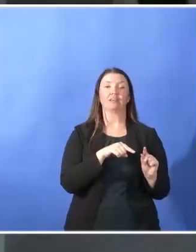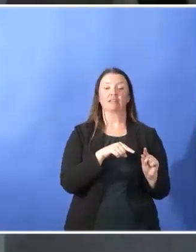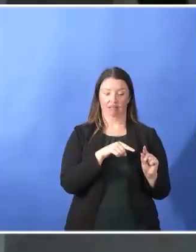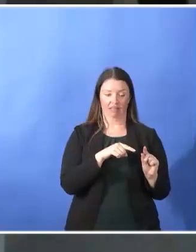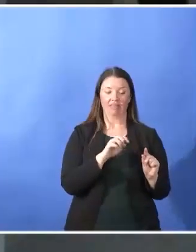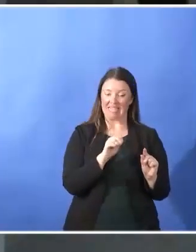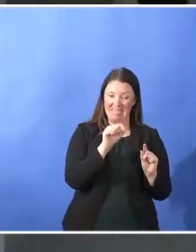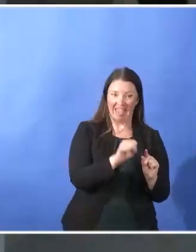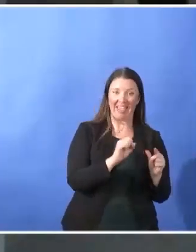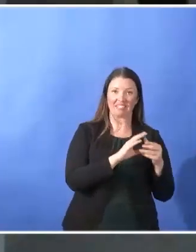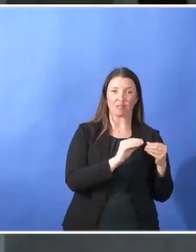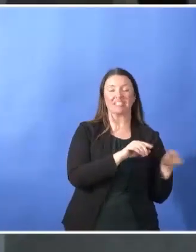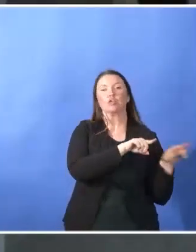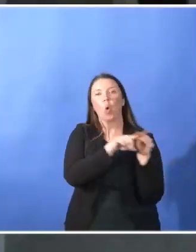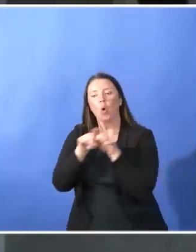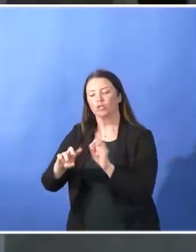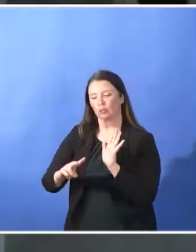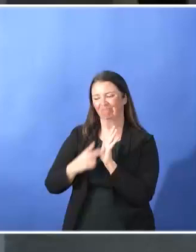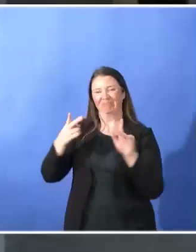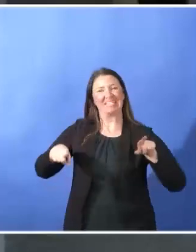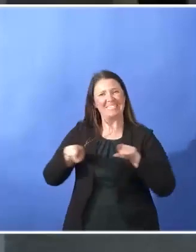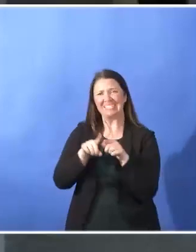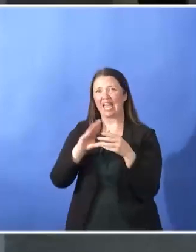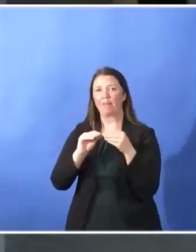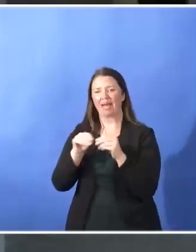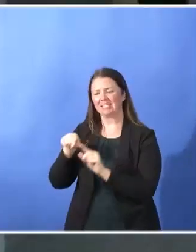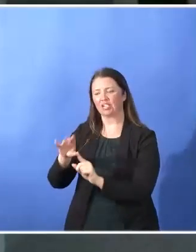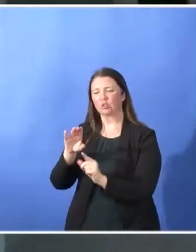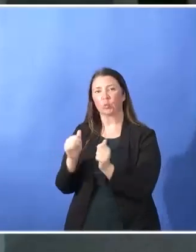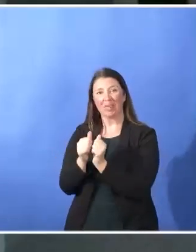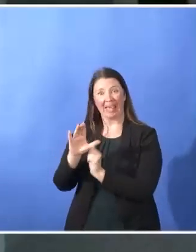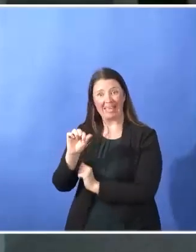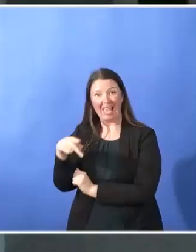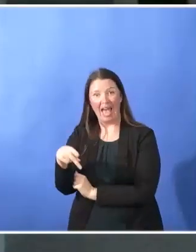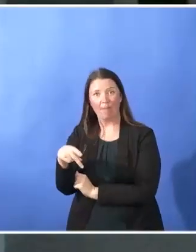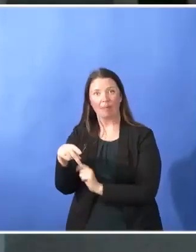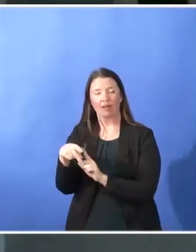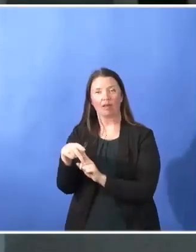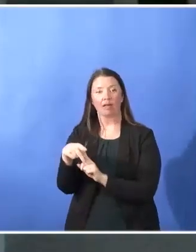CAP ALERT RATHER THAN THE LEGACY VERSION TO THE PUBLIC.